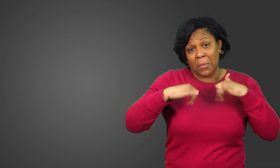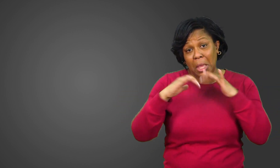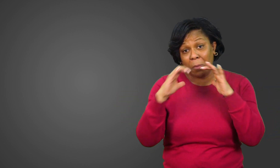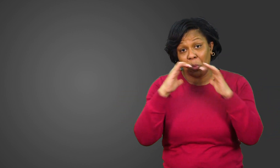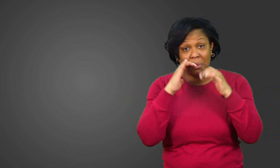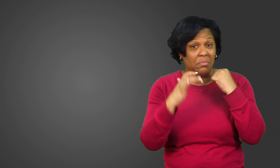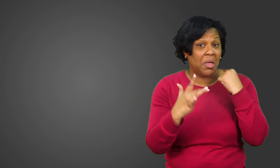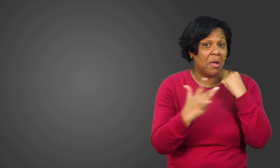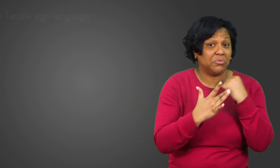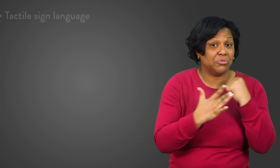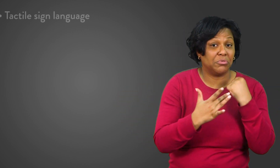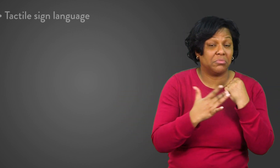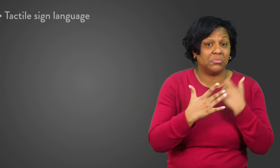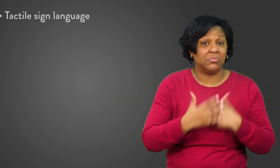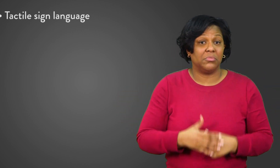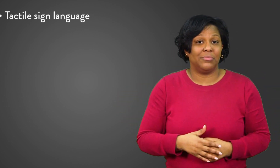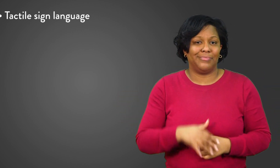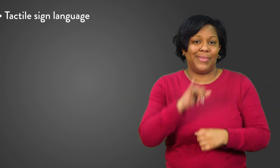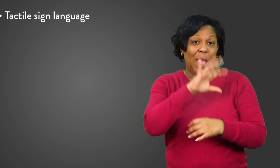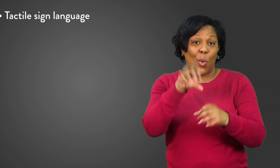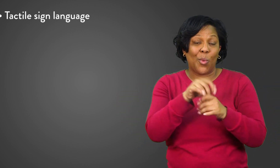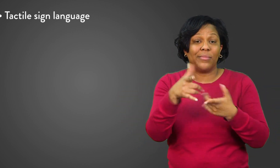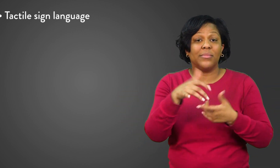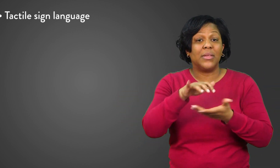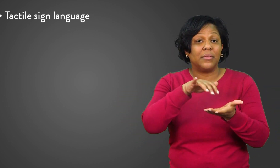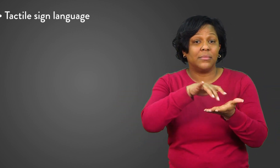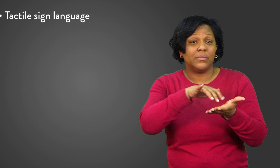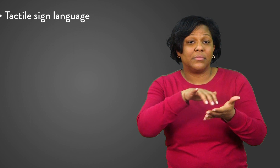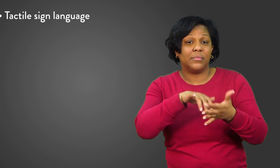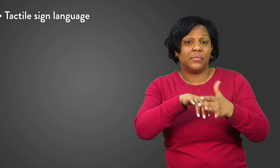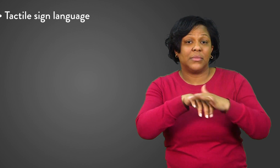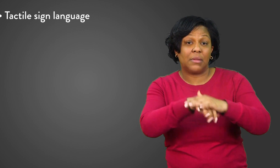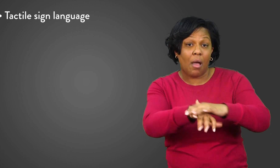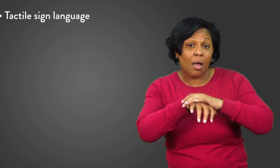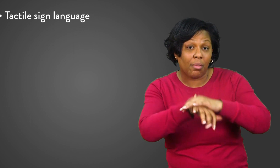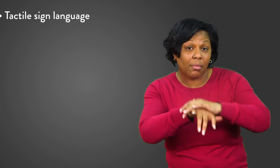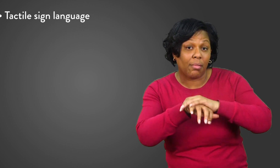Some common communication techniques include tactile